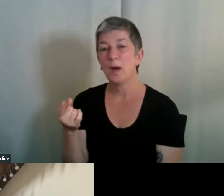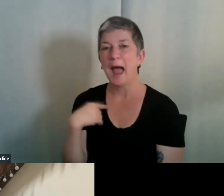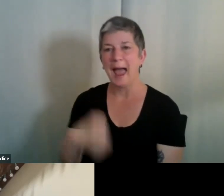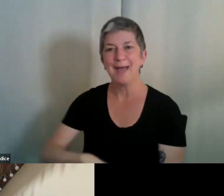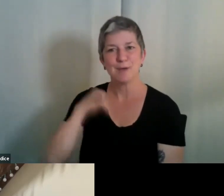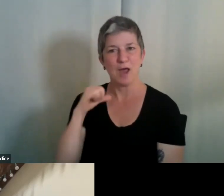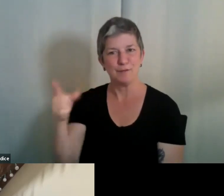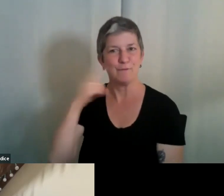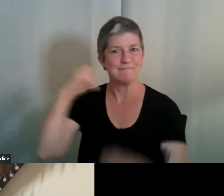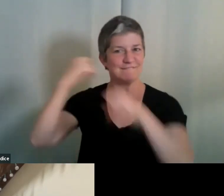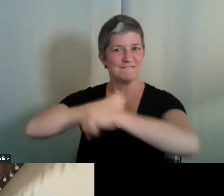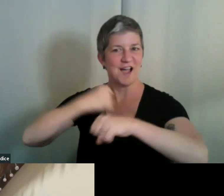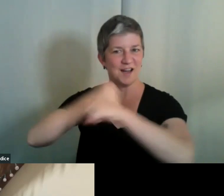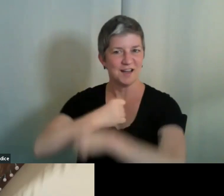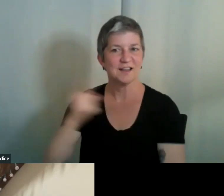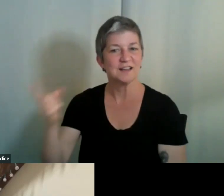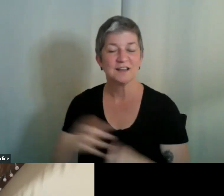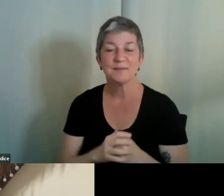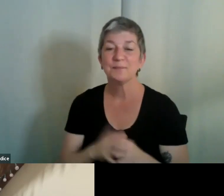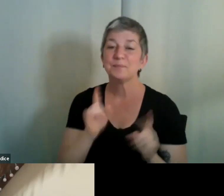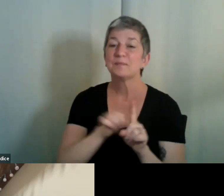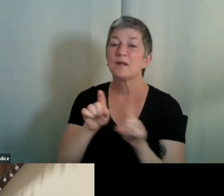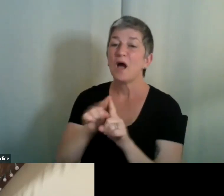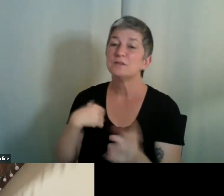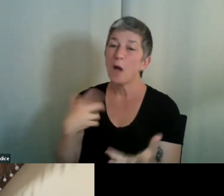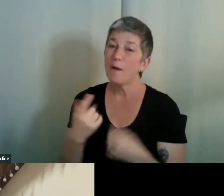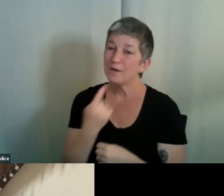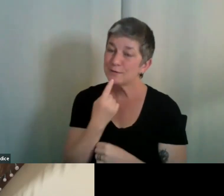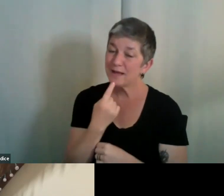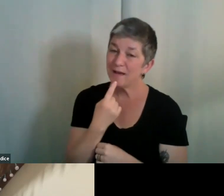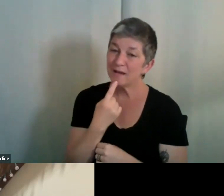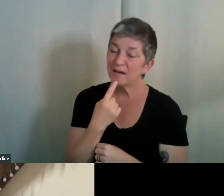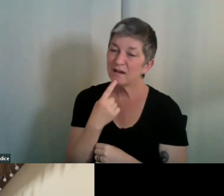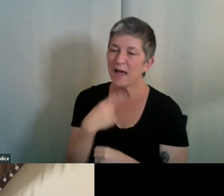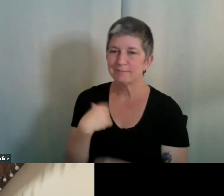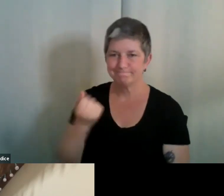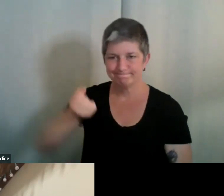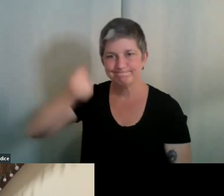for fighting. I also want to say, I feel you because I was